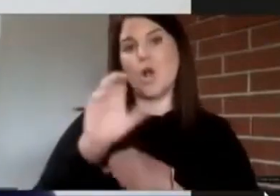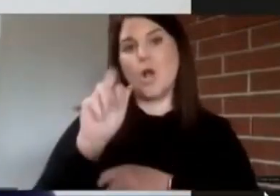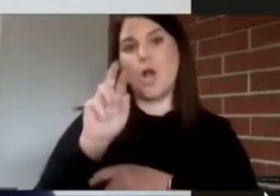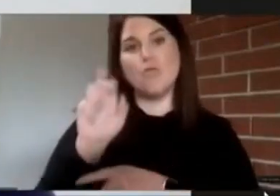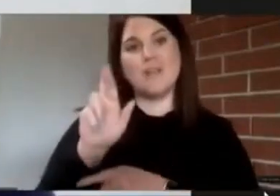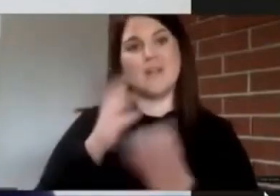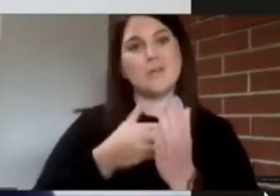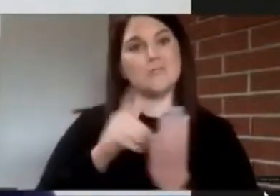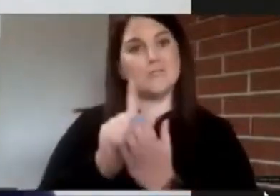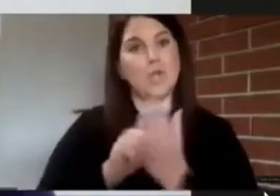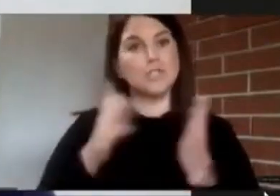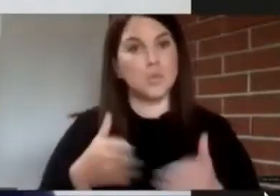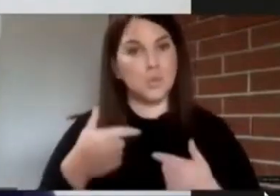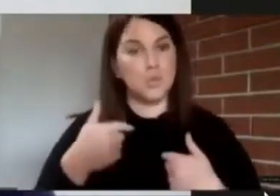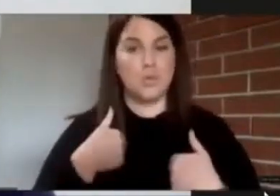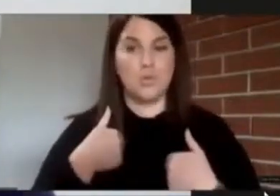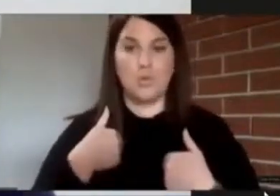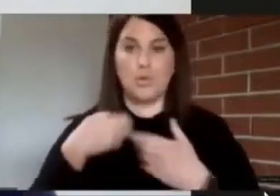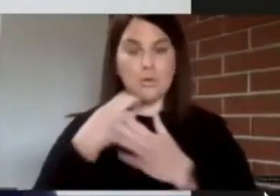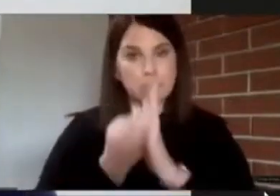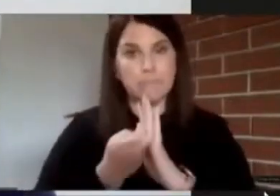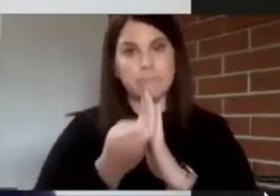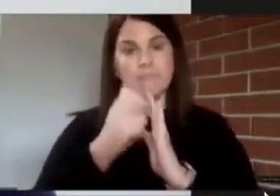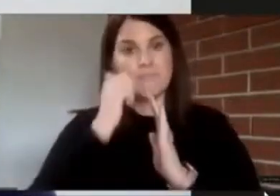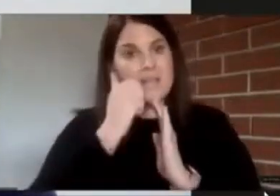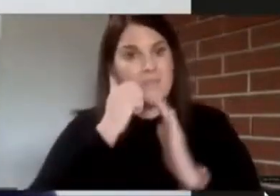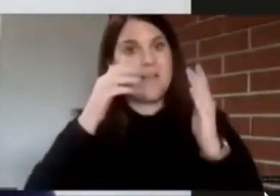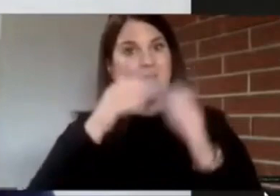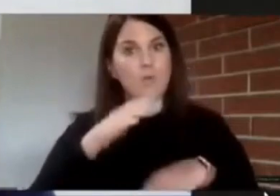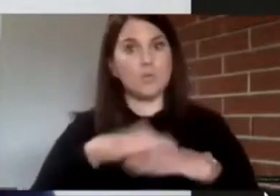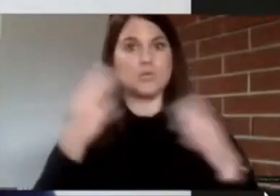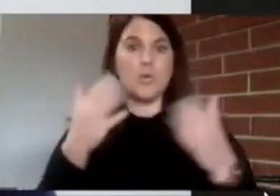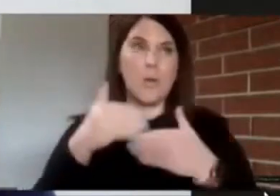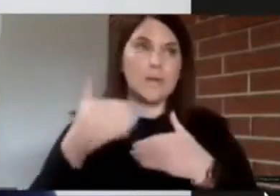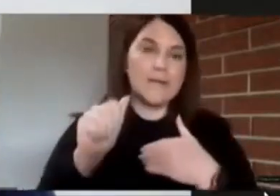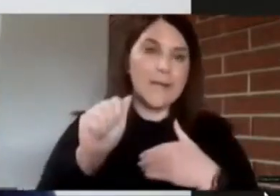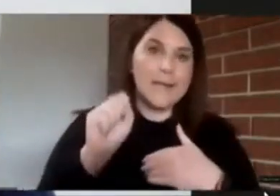of the day-to-day focused on, you know, what's the next case, who's the next victim to talk